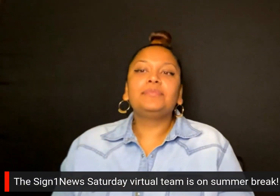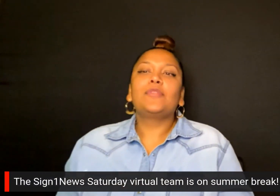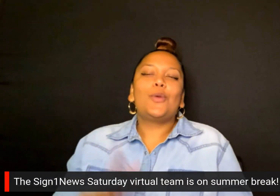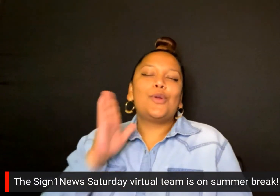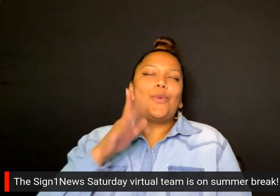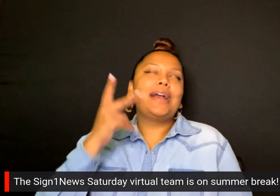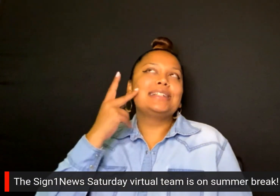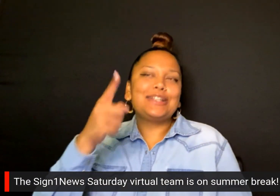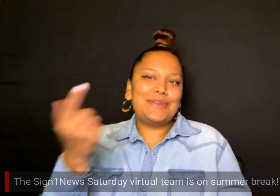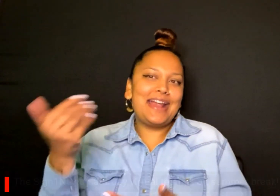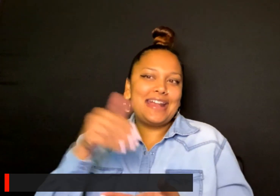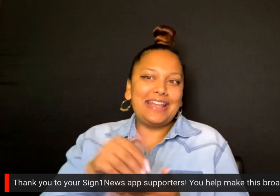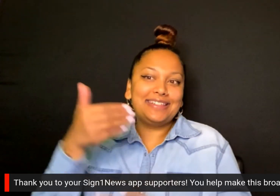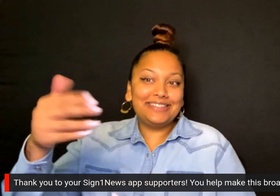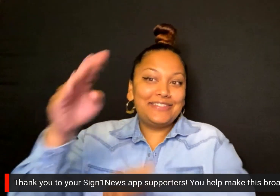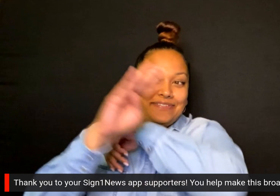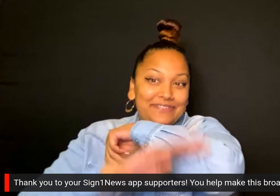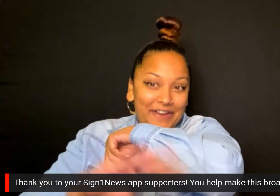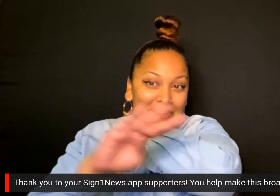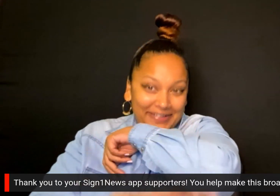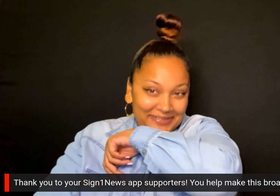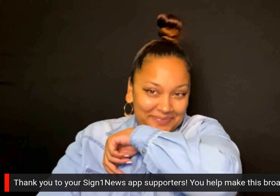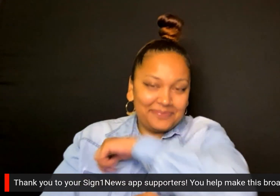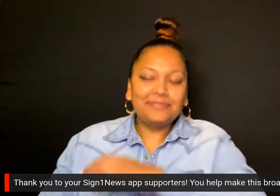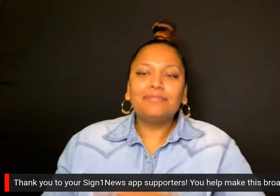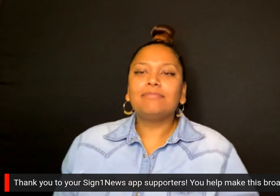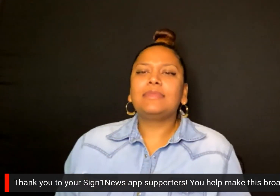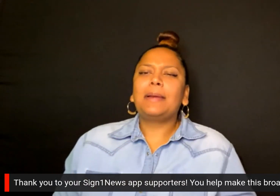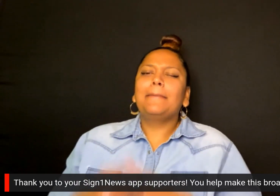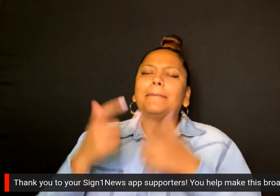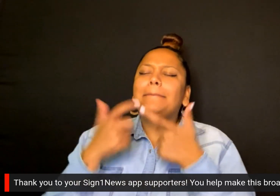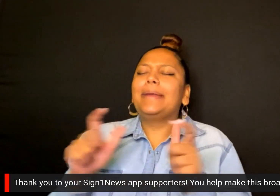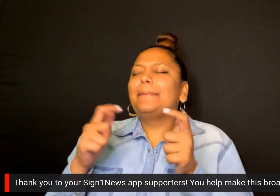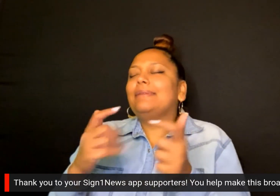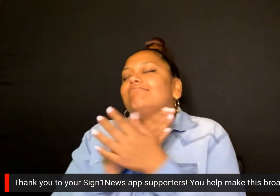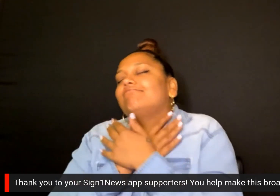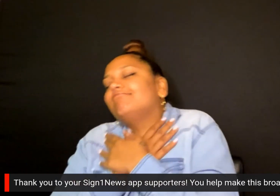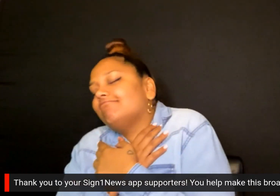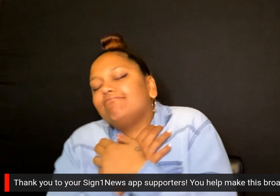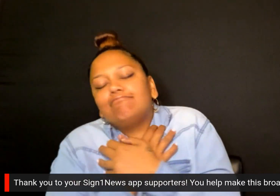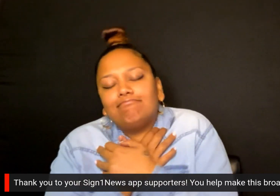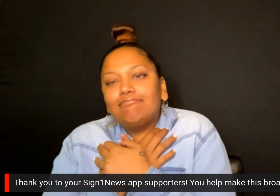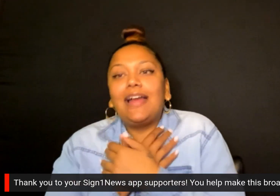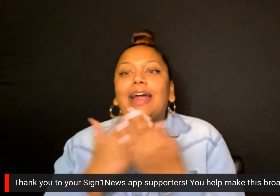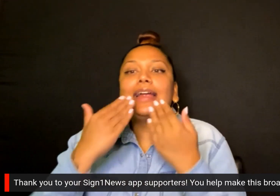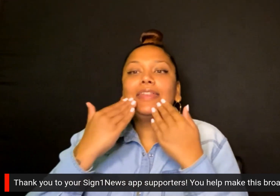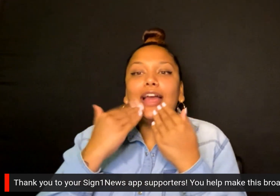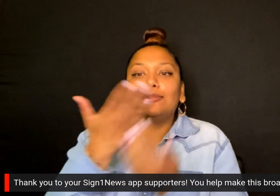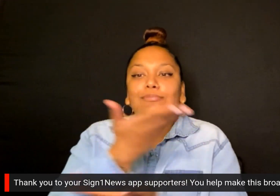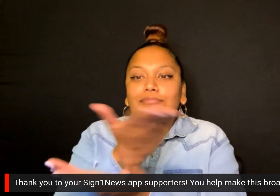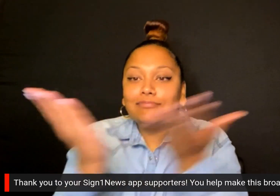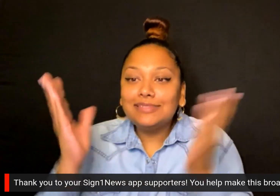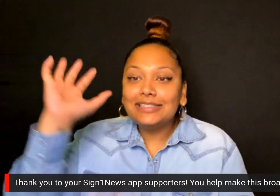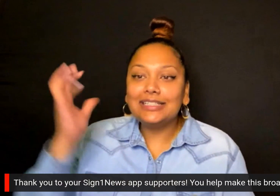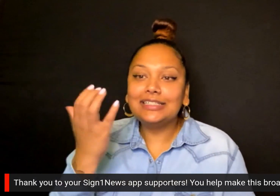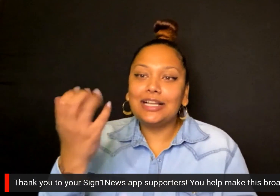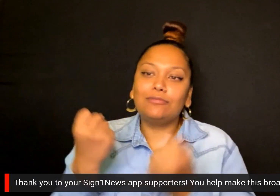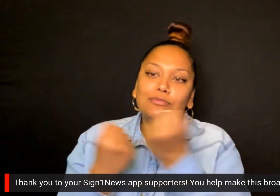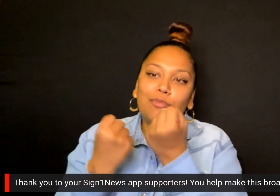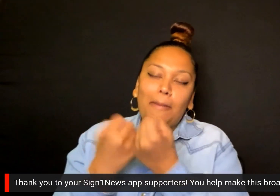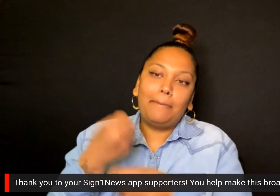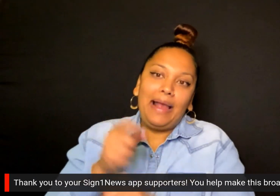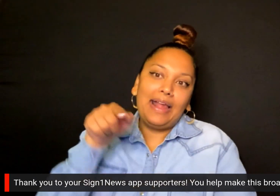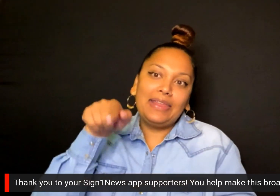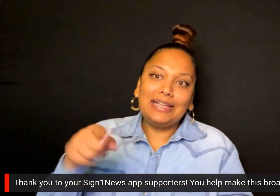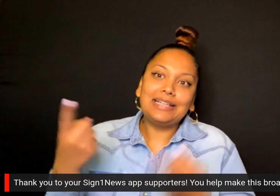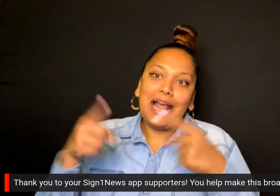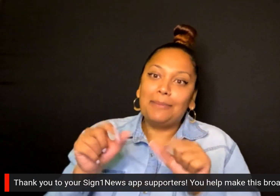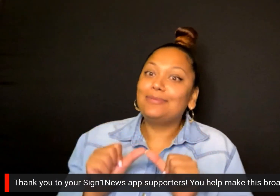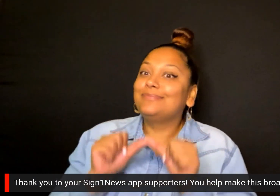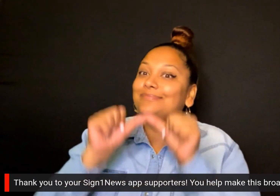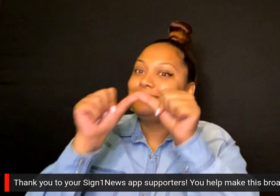again in the fall a big thank you to our Sign1News app supporters you help make this broadcast happen